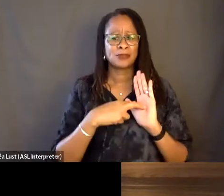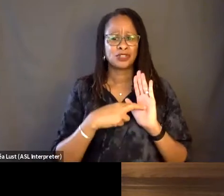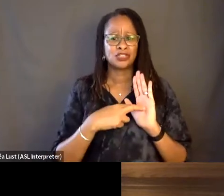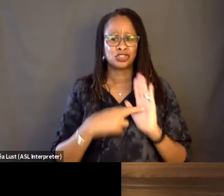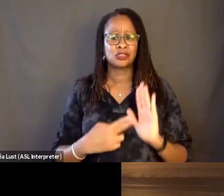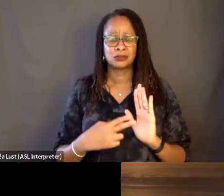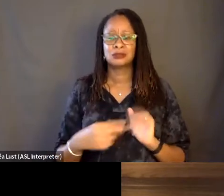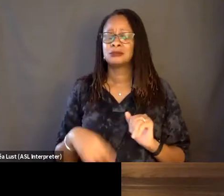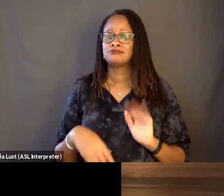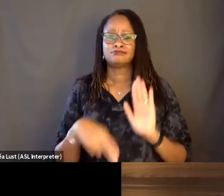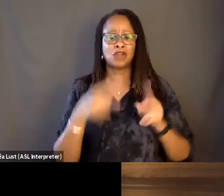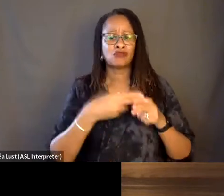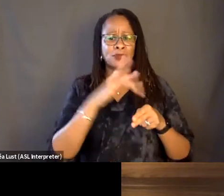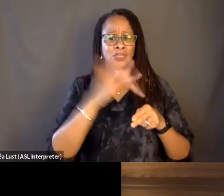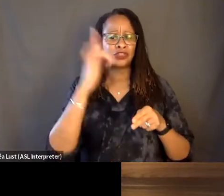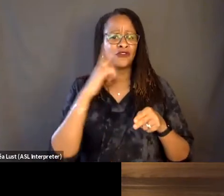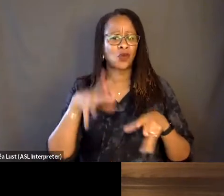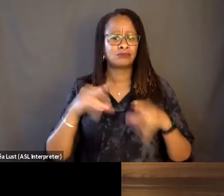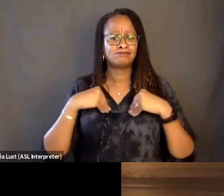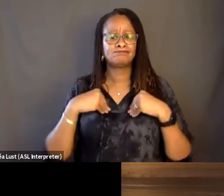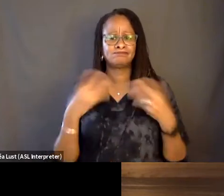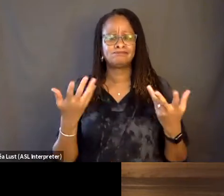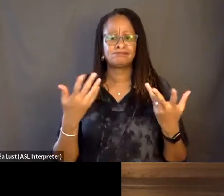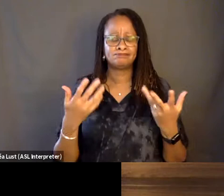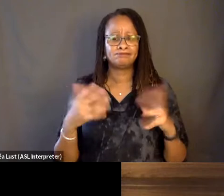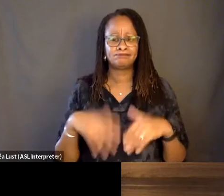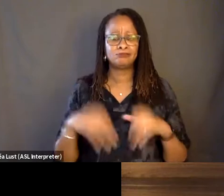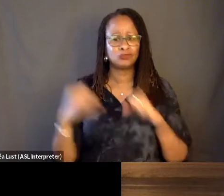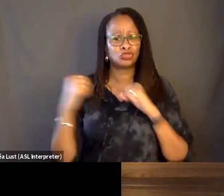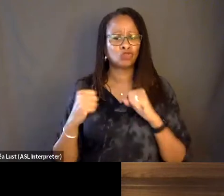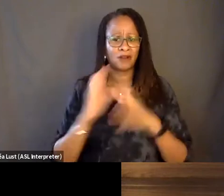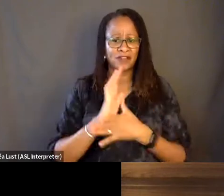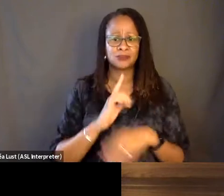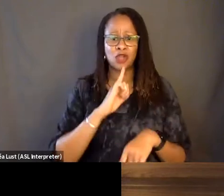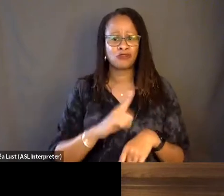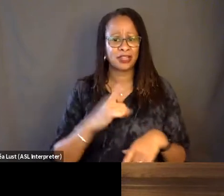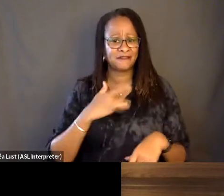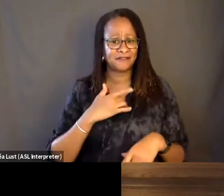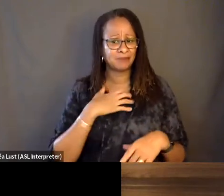fighting for his films. And so, I really feel passionate about him.